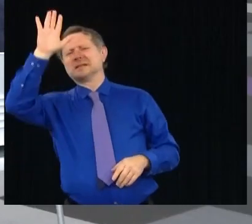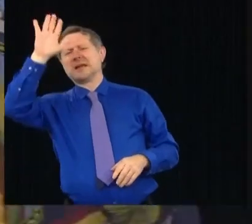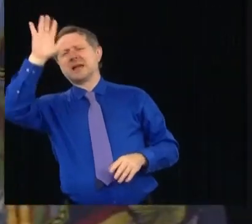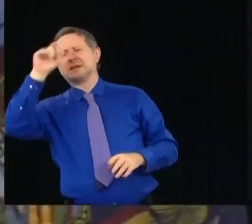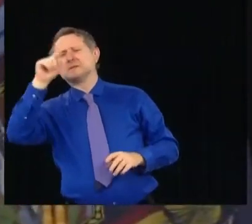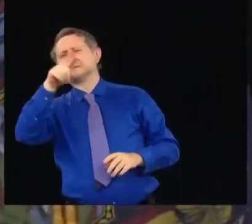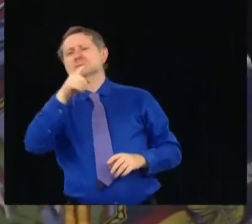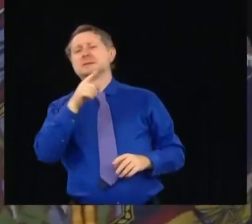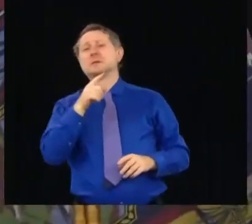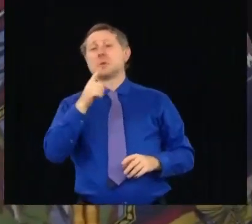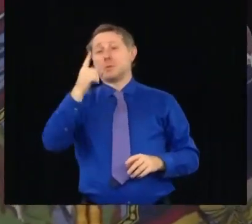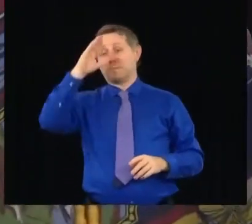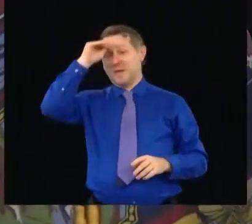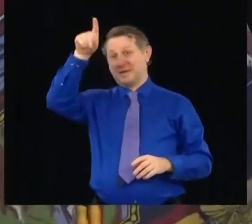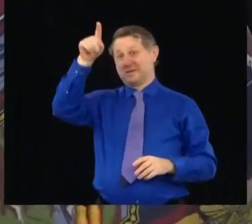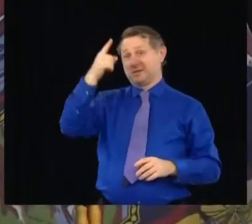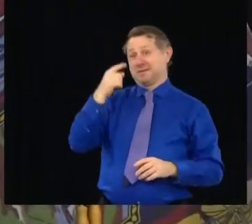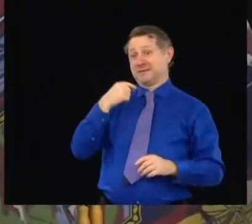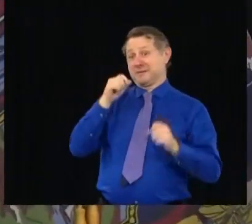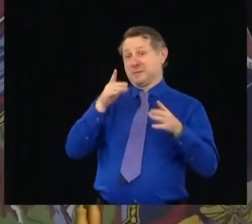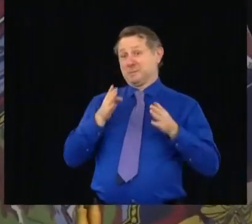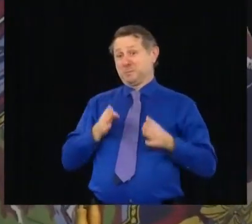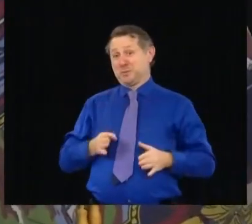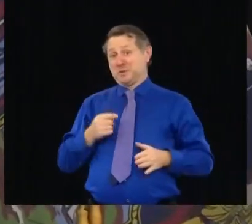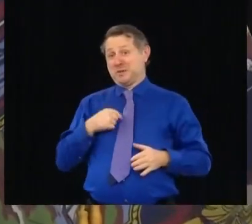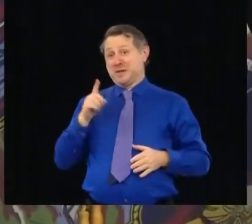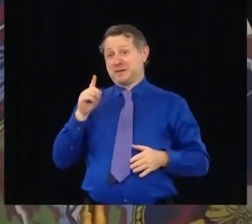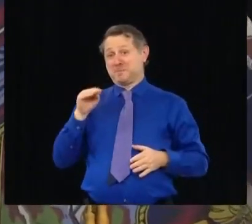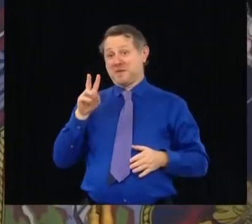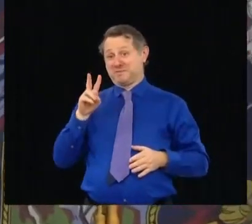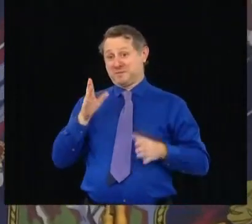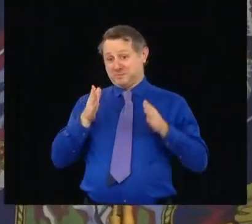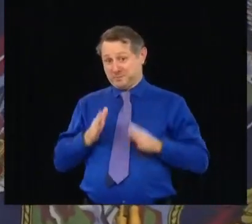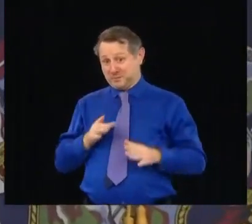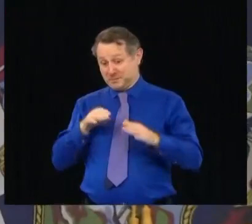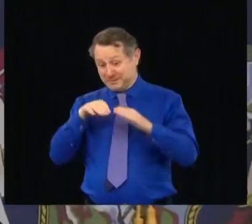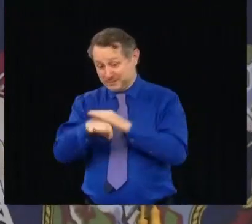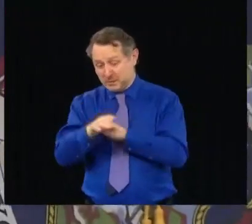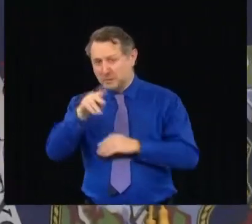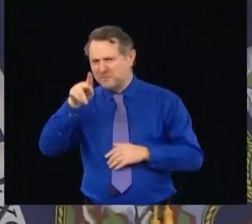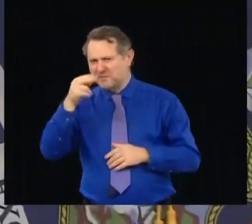THANK YOU.